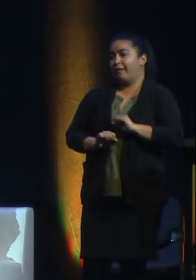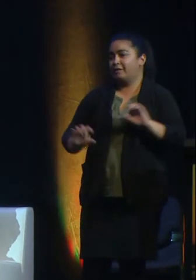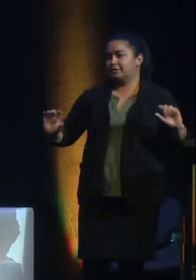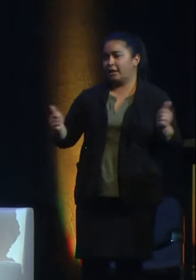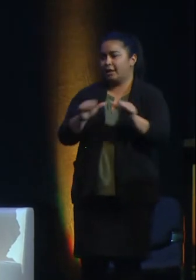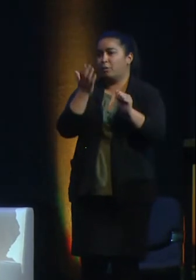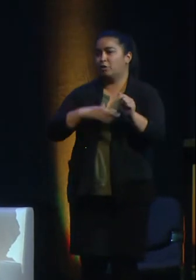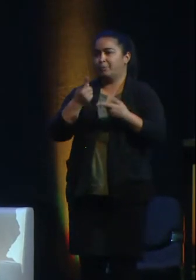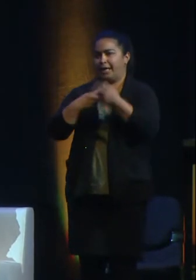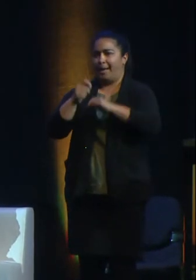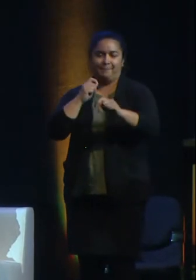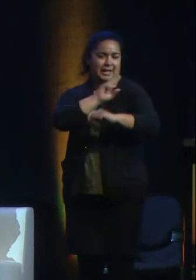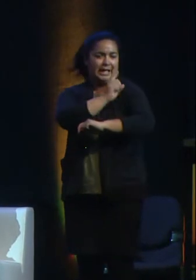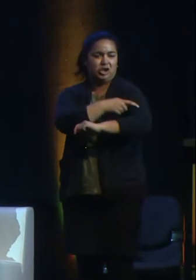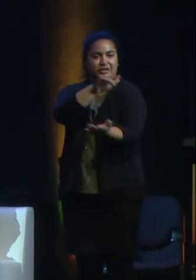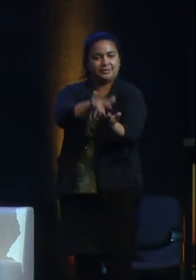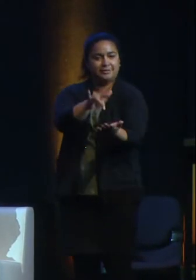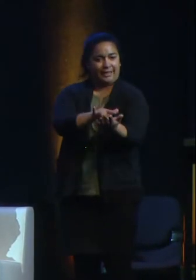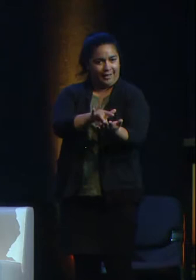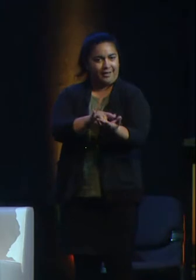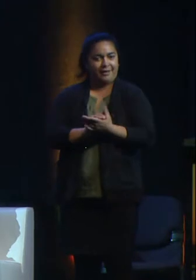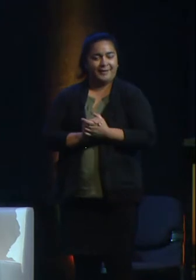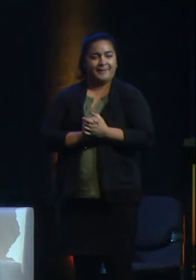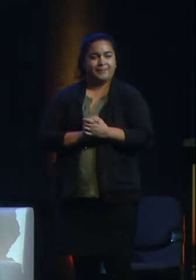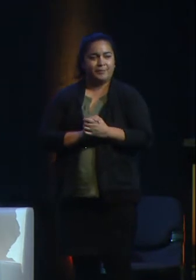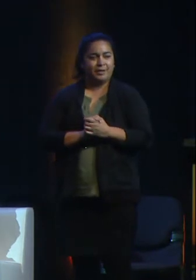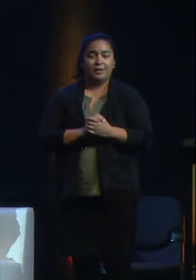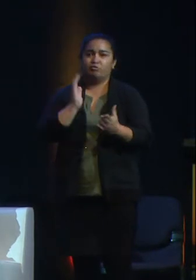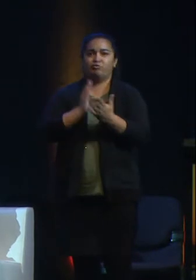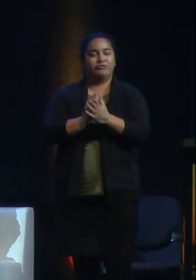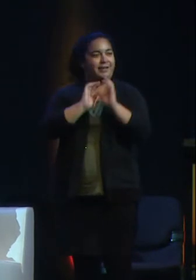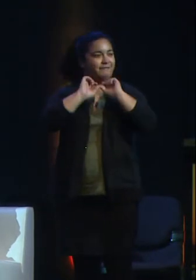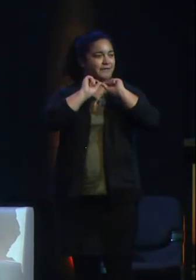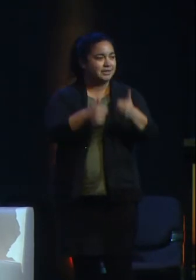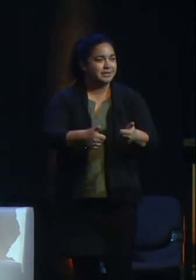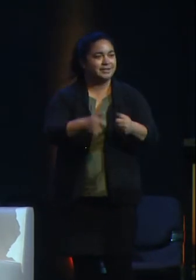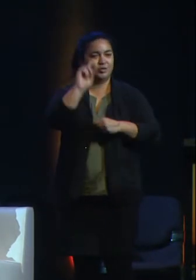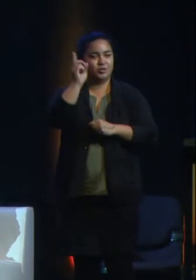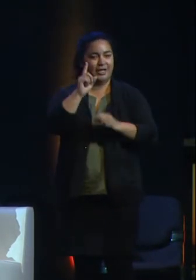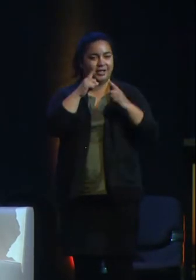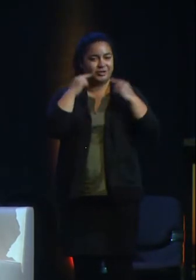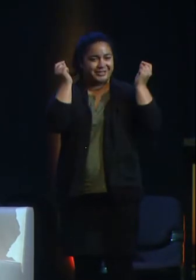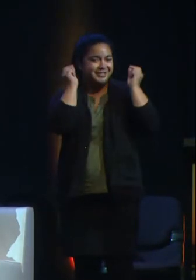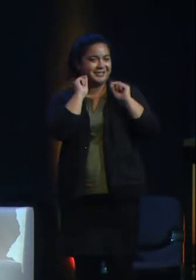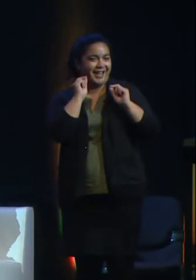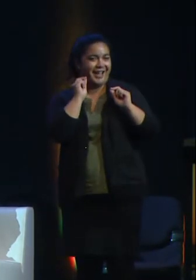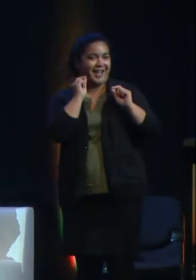energy centre and it's great today that Jacinda has put out that we will have a New Energy